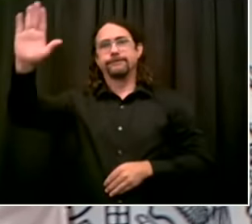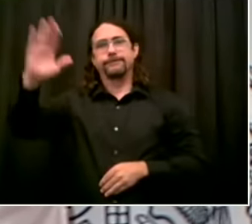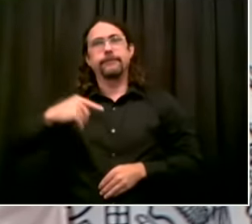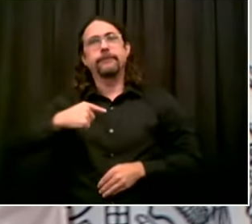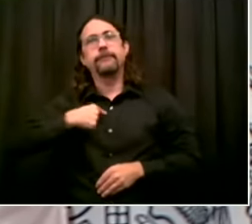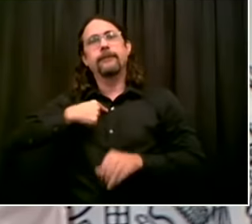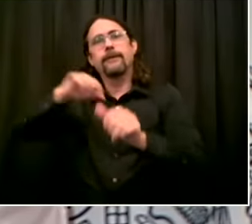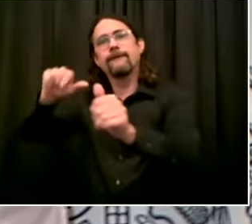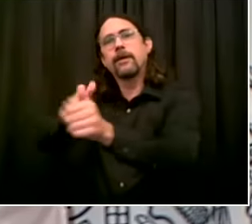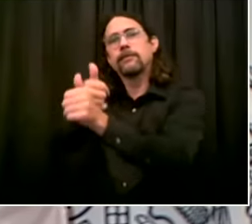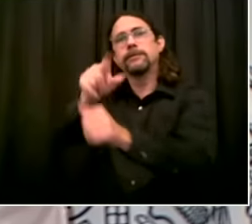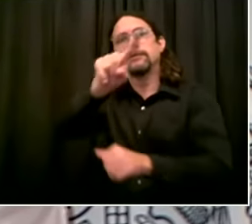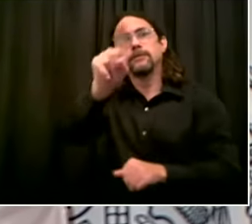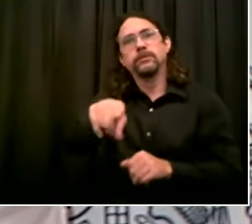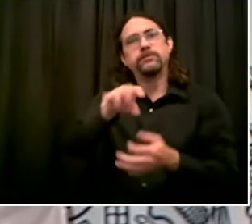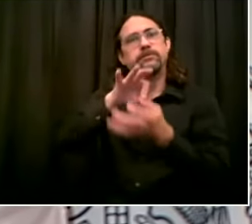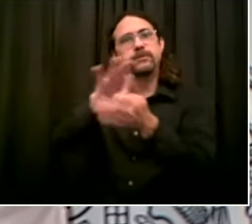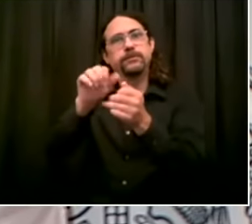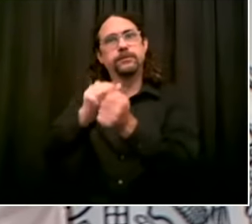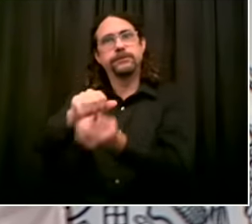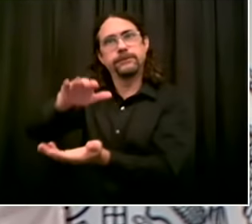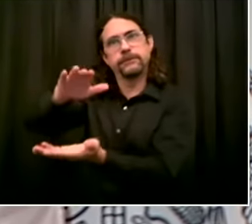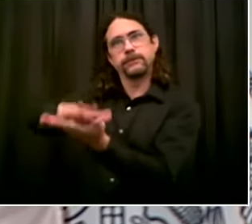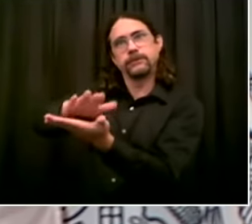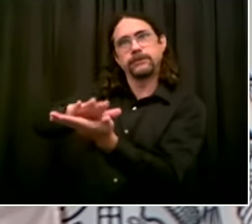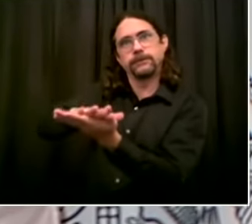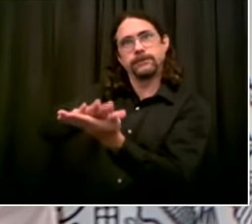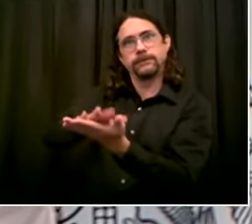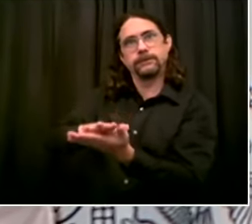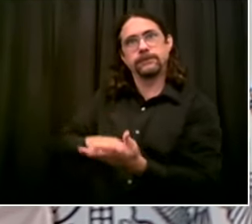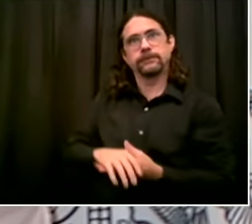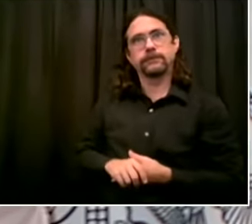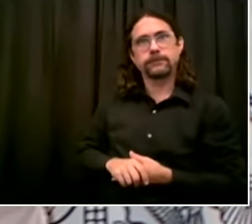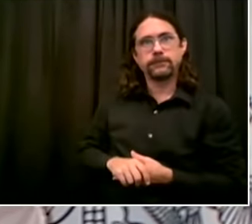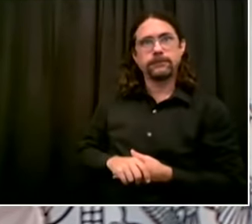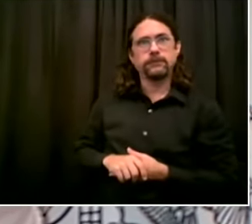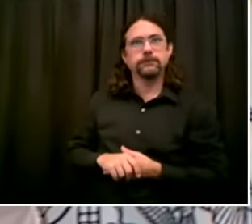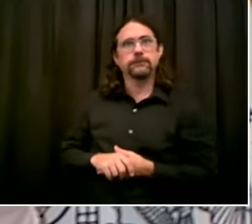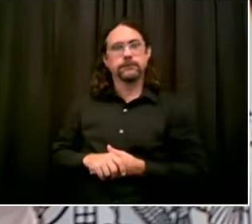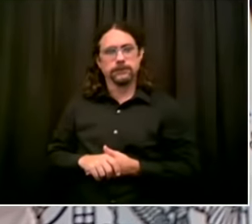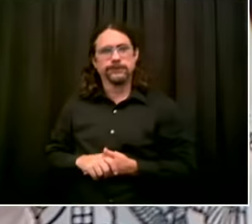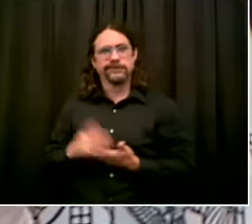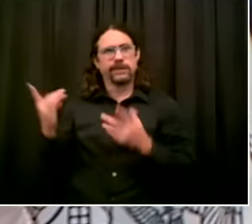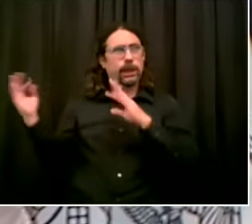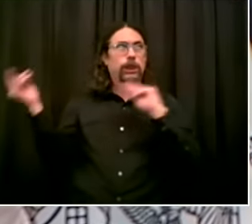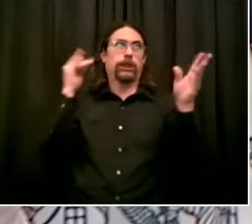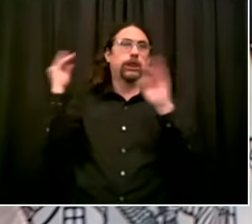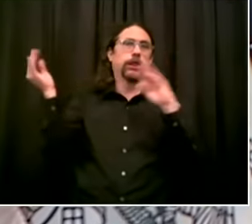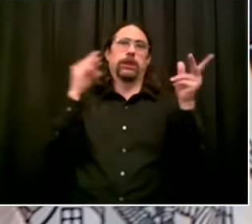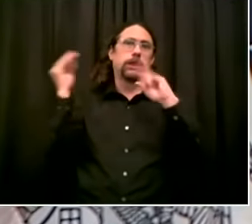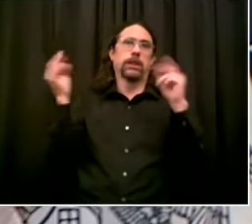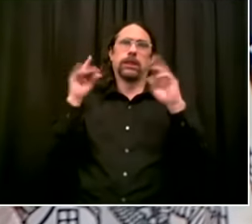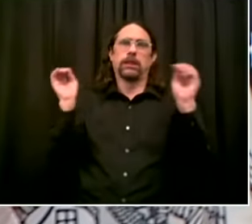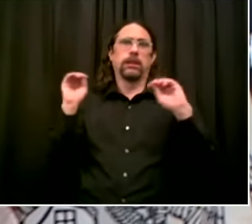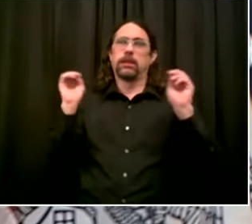WAA S DIFIFCULT CIRCUMSTANCES HAVING TO GO TO ALL REMOTE AND DEALING WITH THE